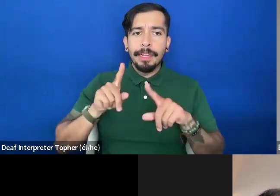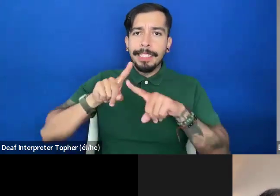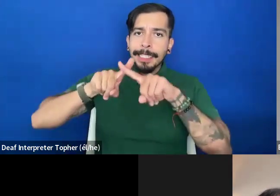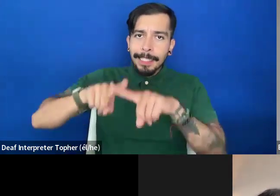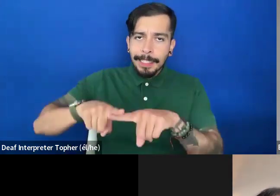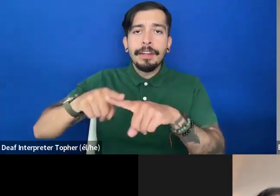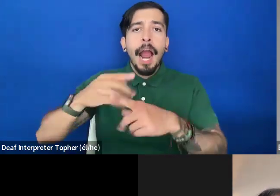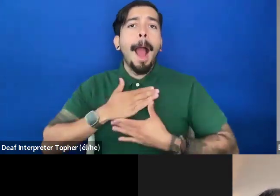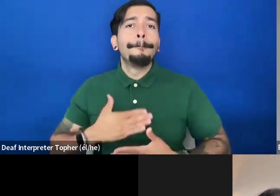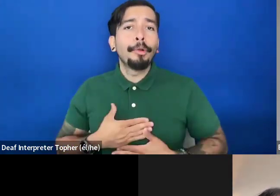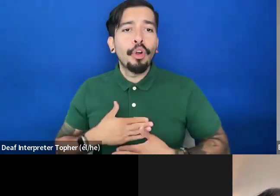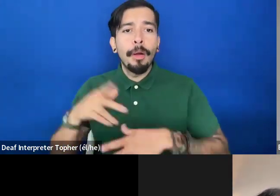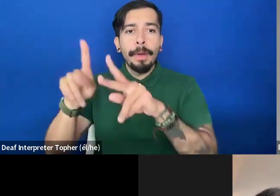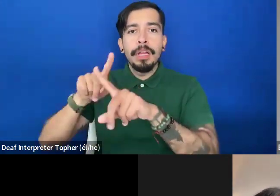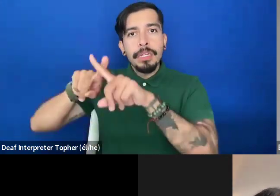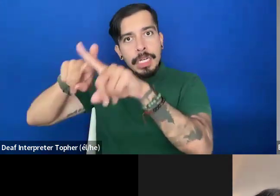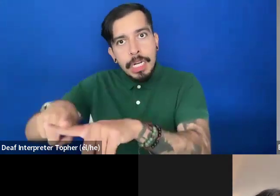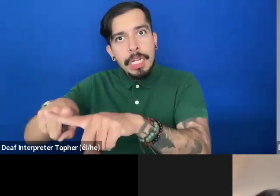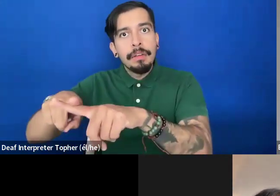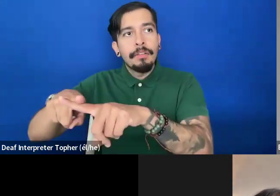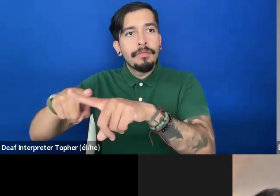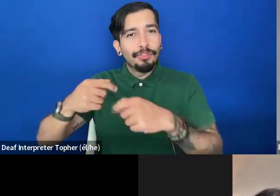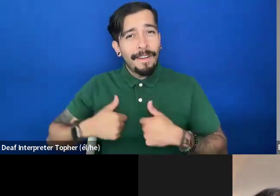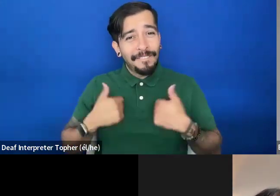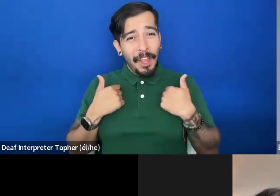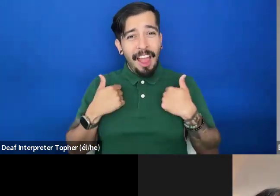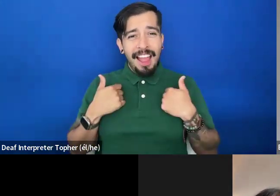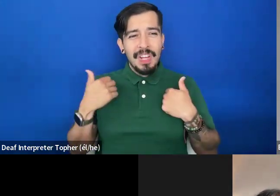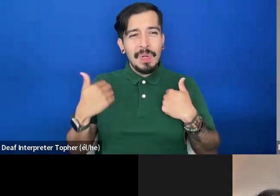attached with so many clauses, and how the non-disabled world